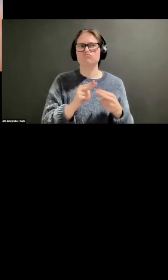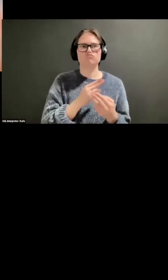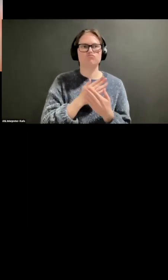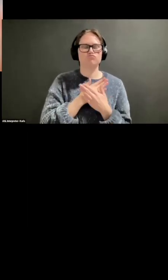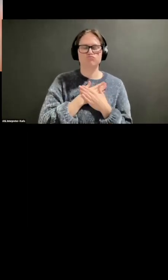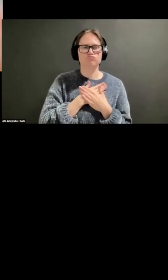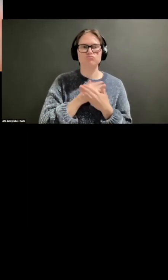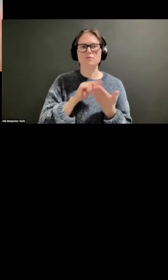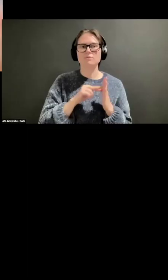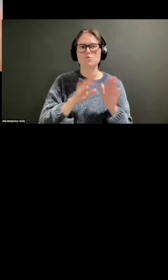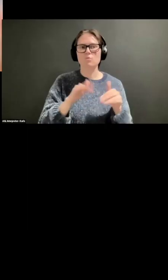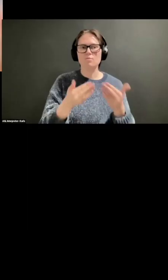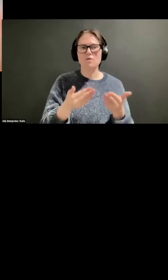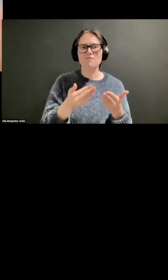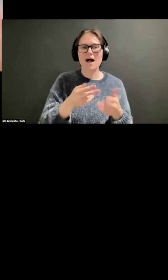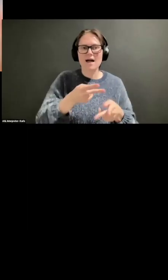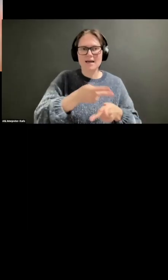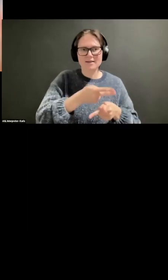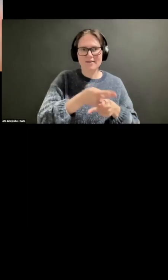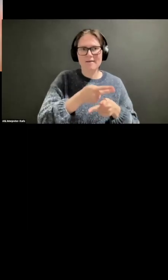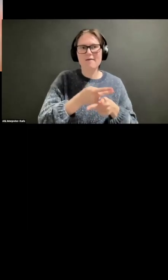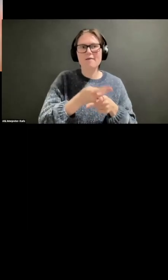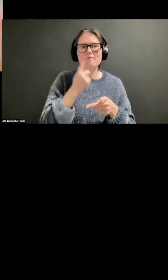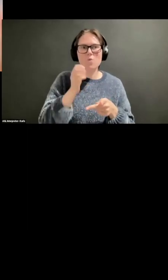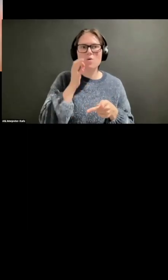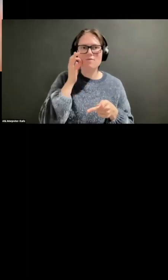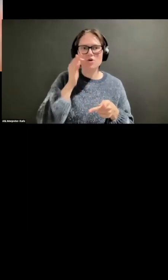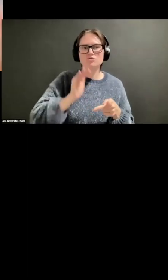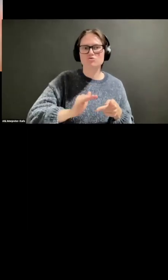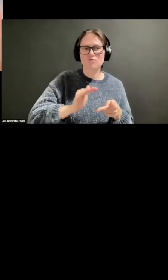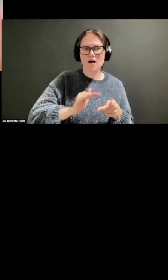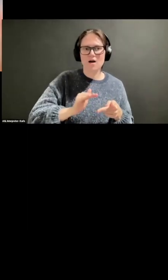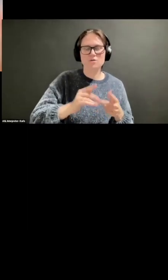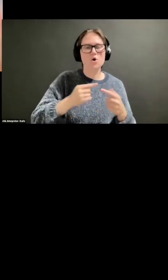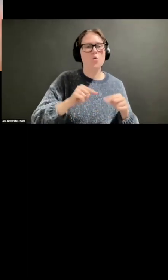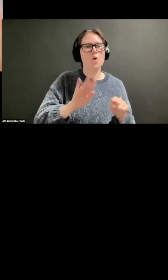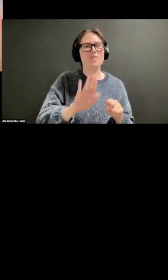child while their current foster parents either